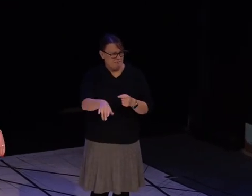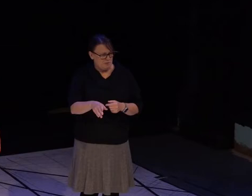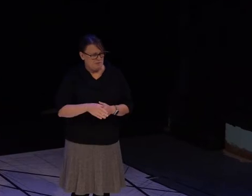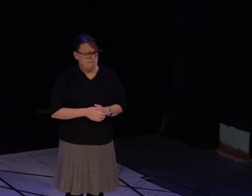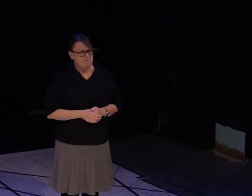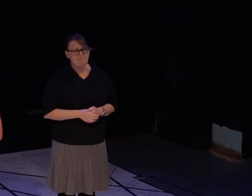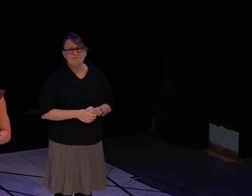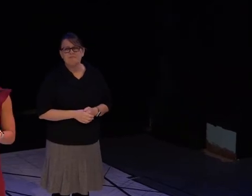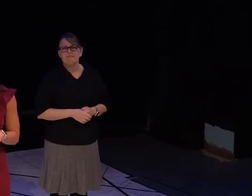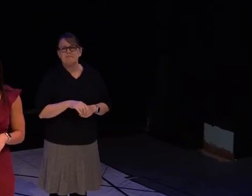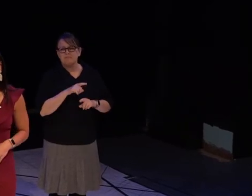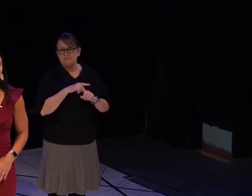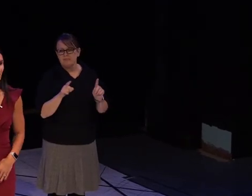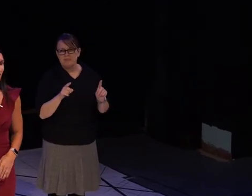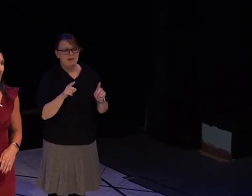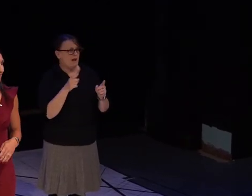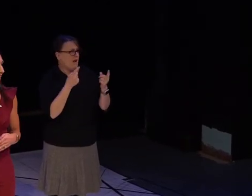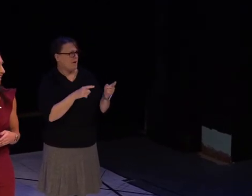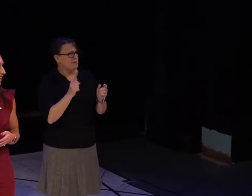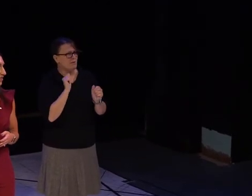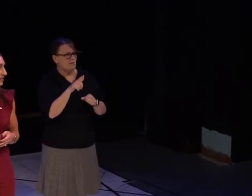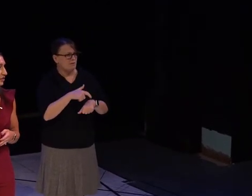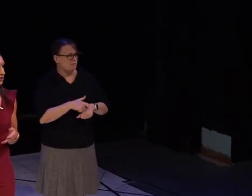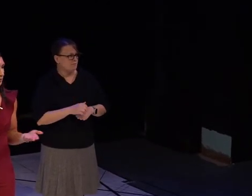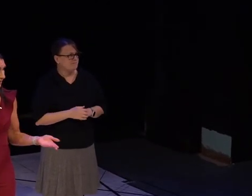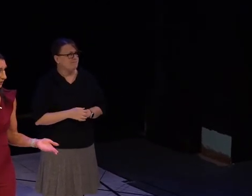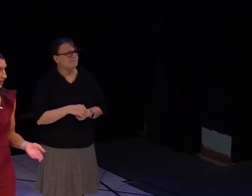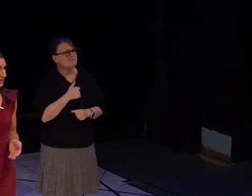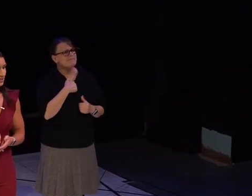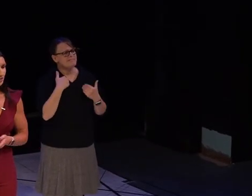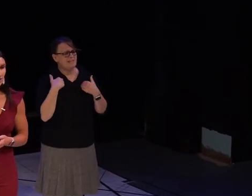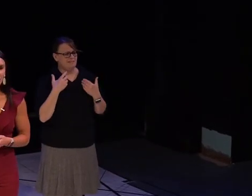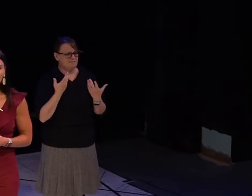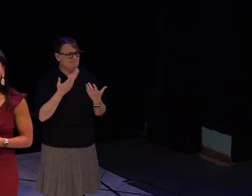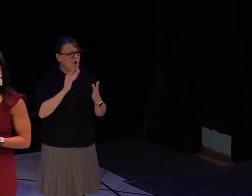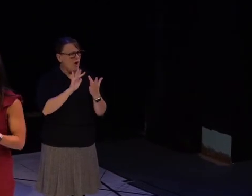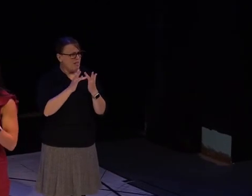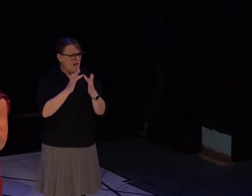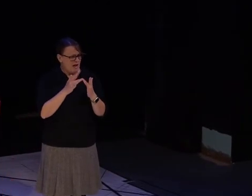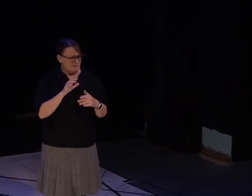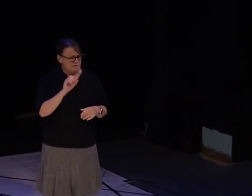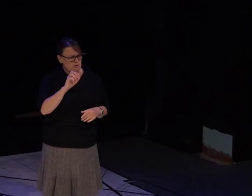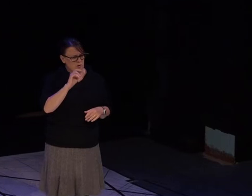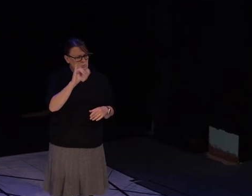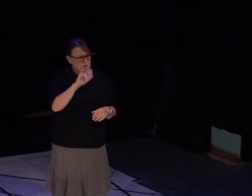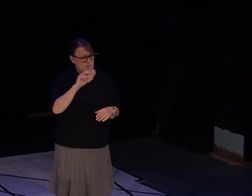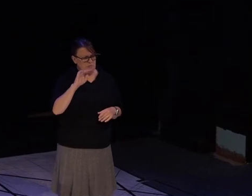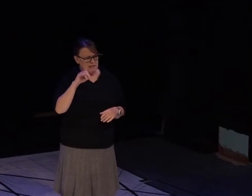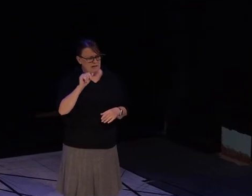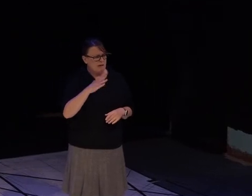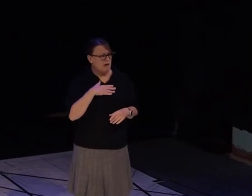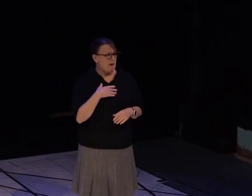But I get these all the time. I have this social media presence online and my username is blind fit girl.